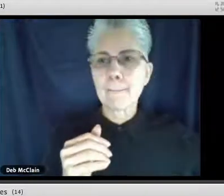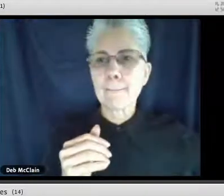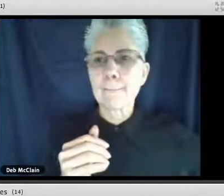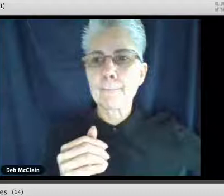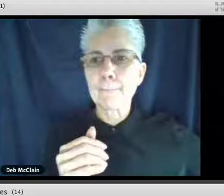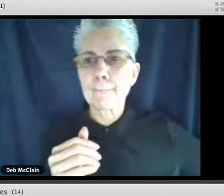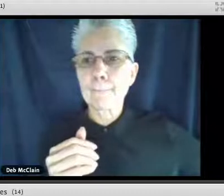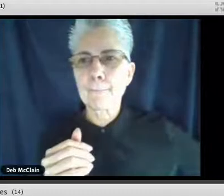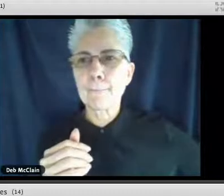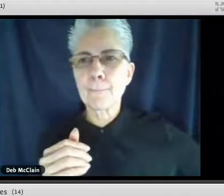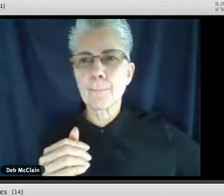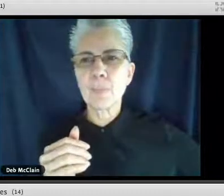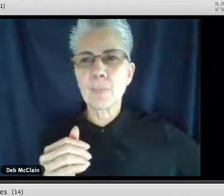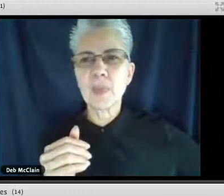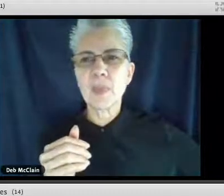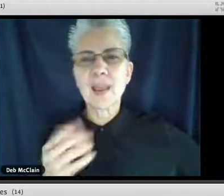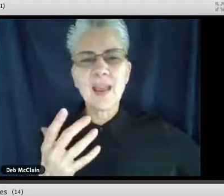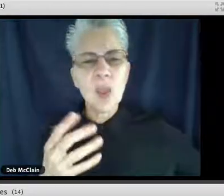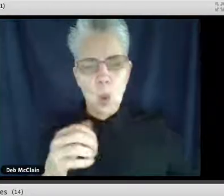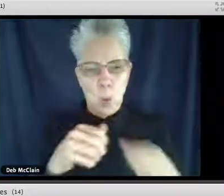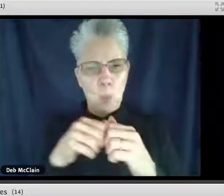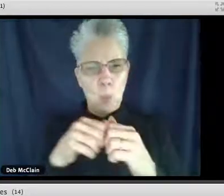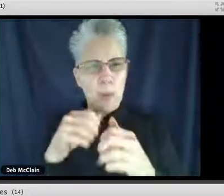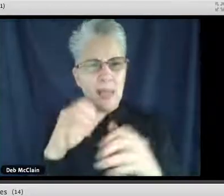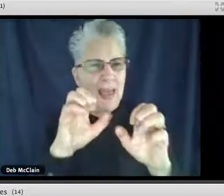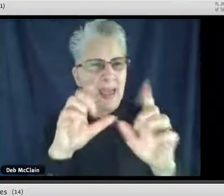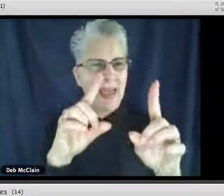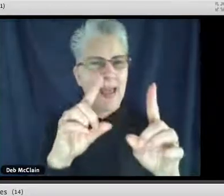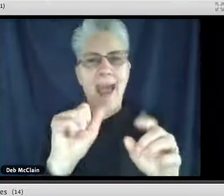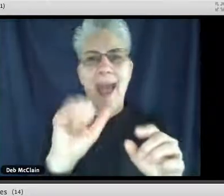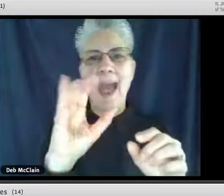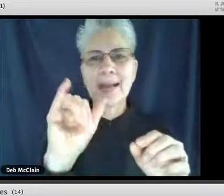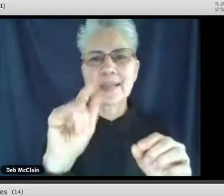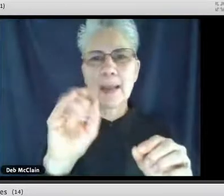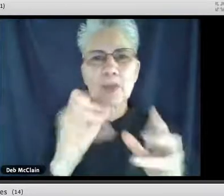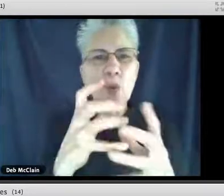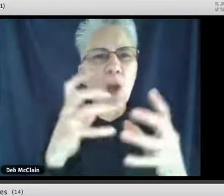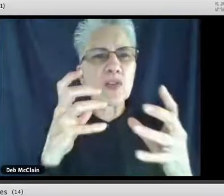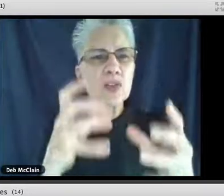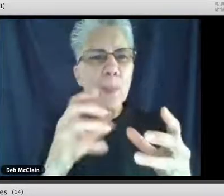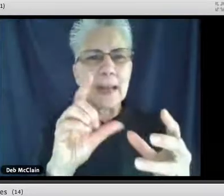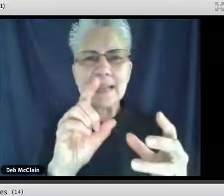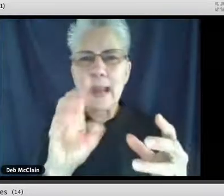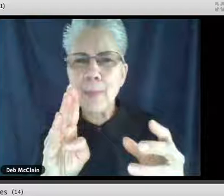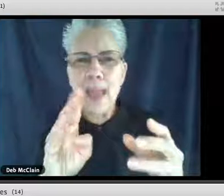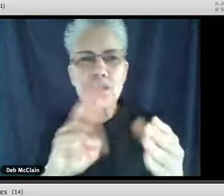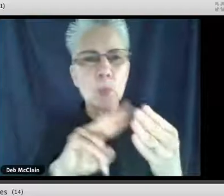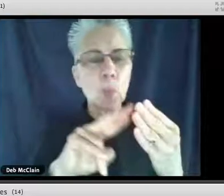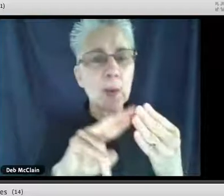You know, academics, you have so many databases, so many resource, and how do you make sure that people understand what those are